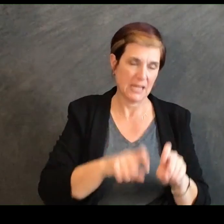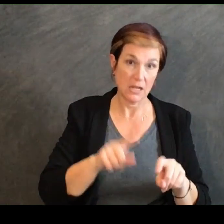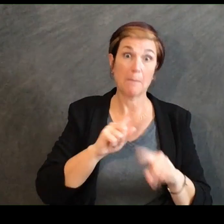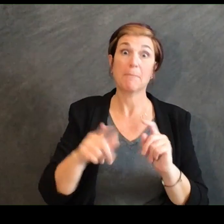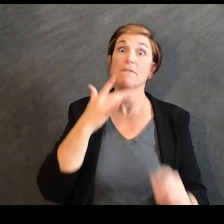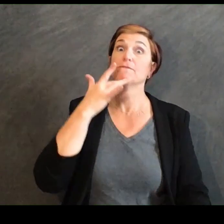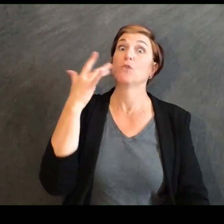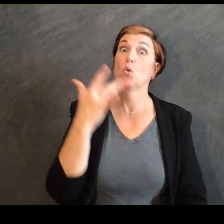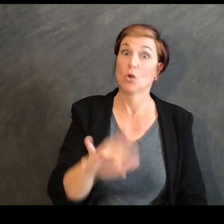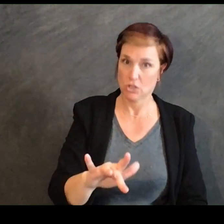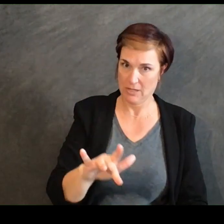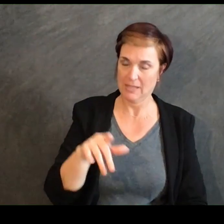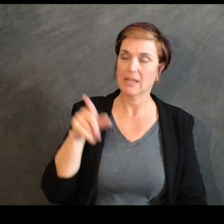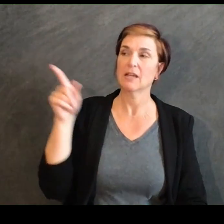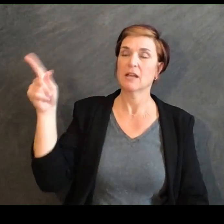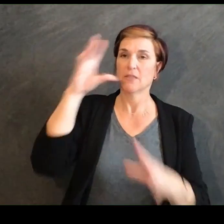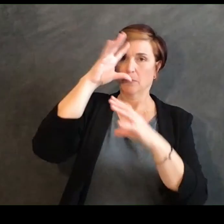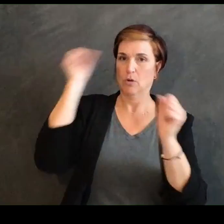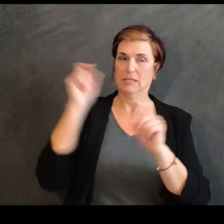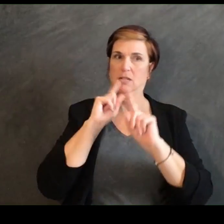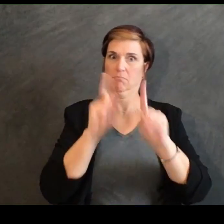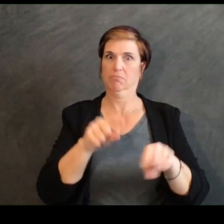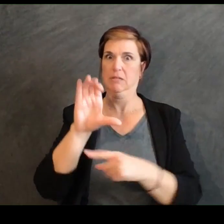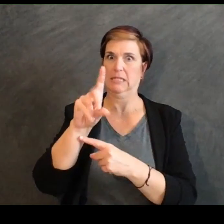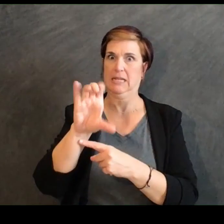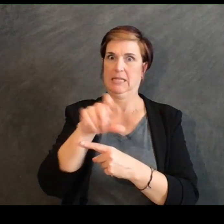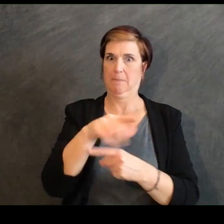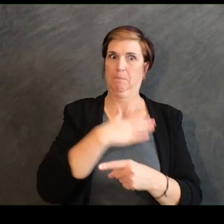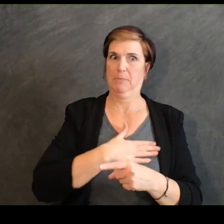now anyone in consultation with their physician regardless of their symptoms